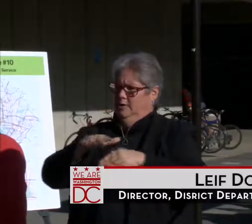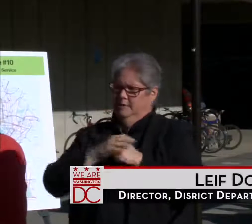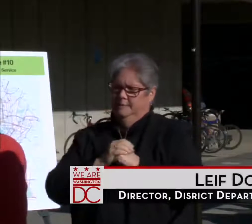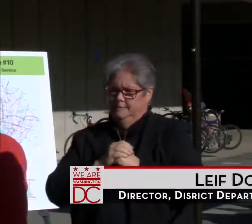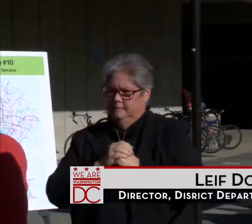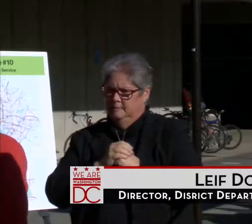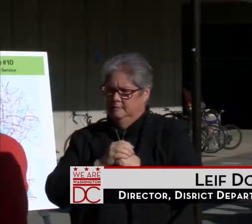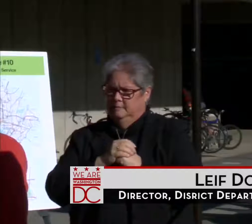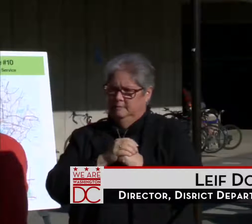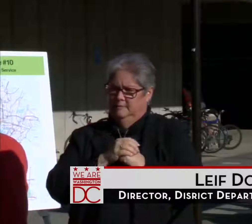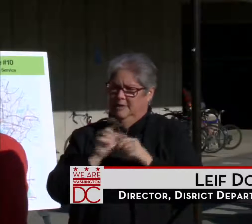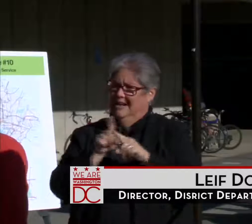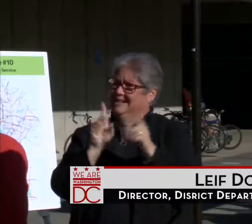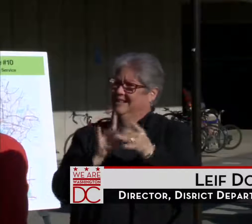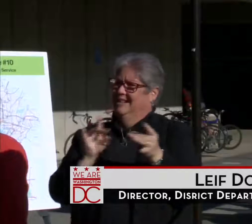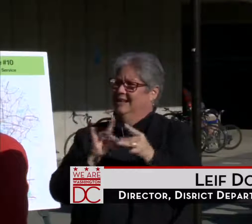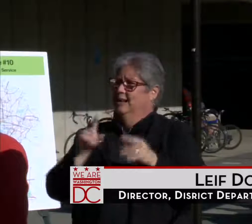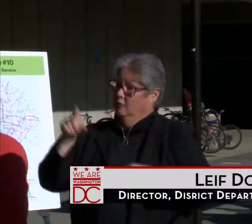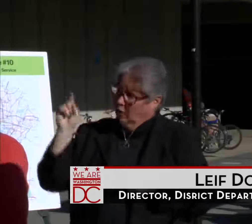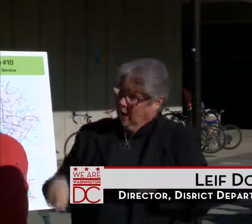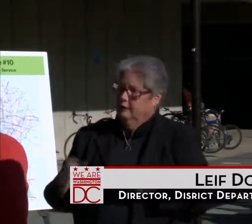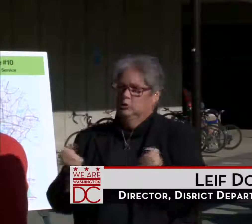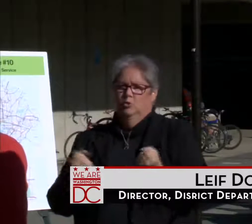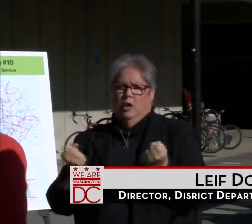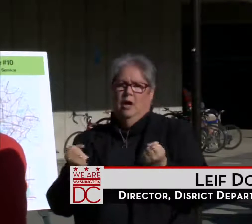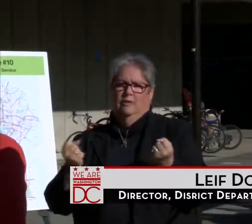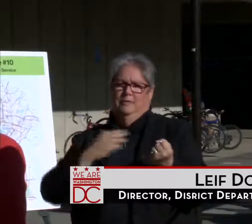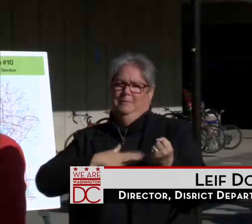SO AS I SAID, IF YOU HAVE TO DRIVE, PLEASE GIVE YOURSELF